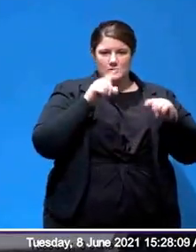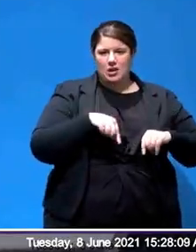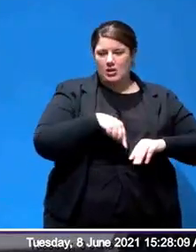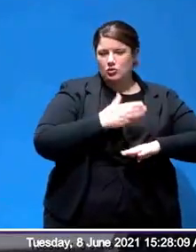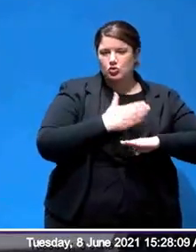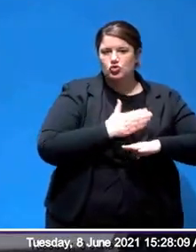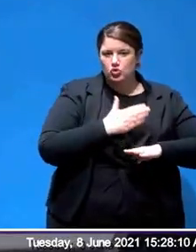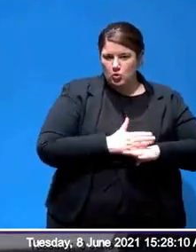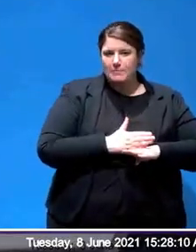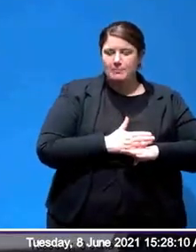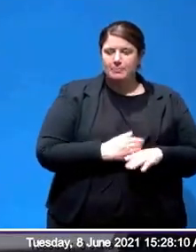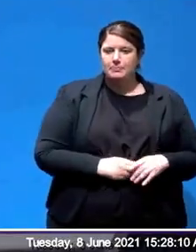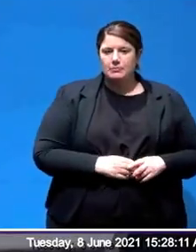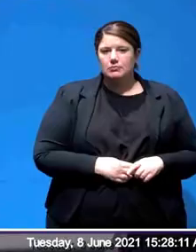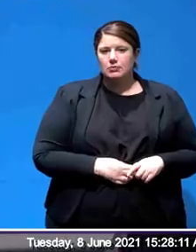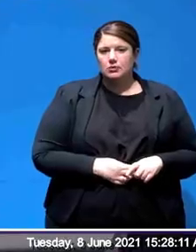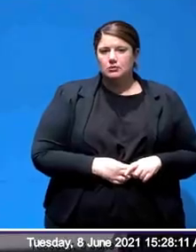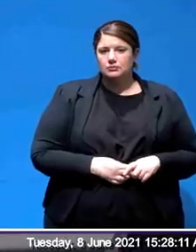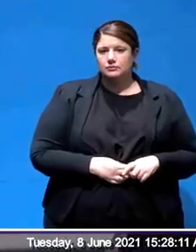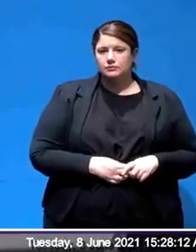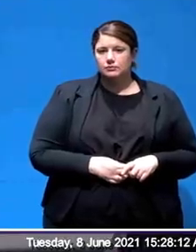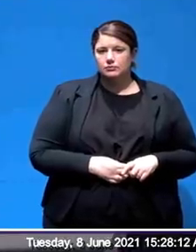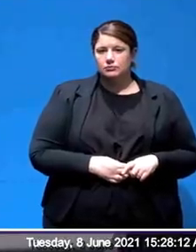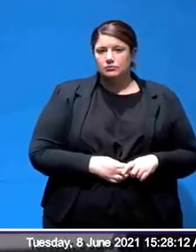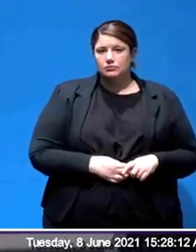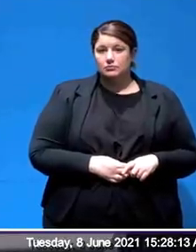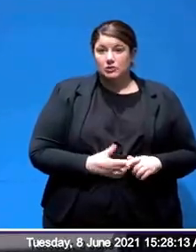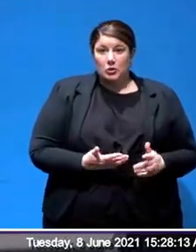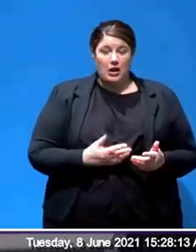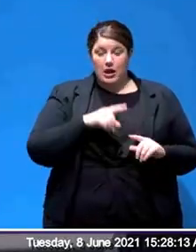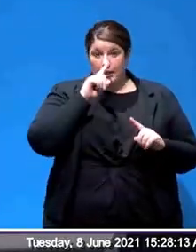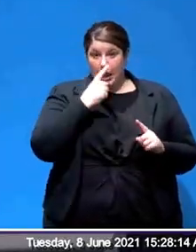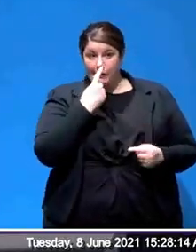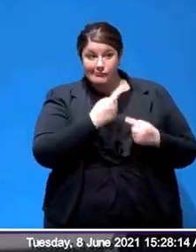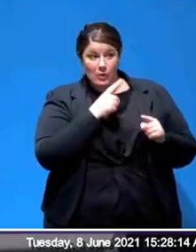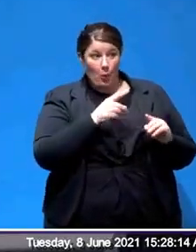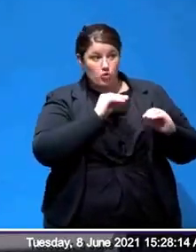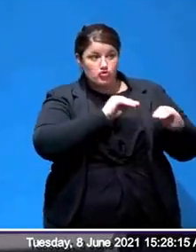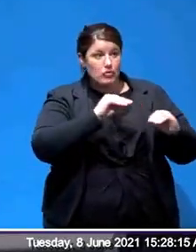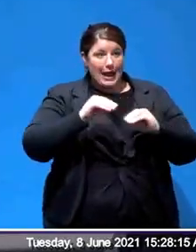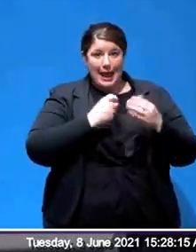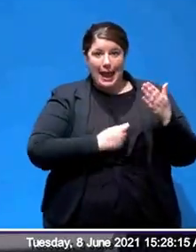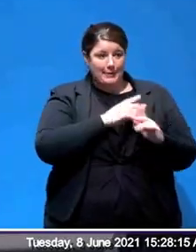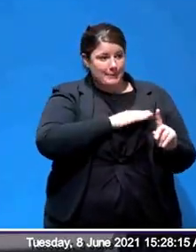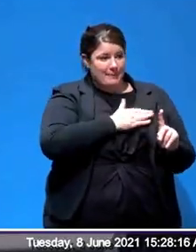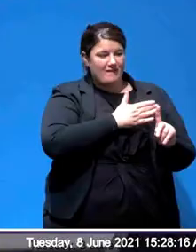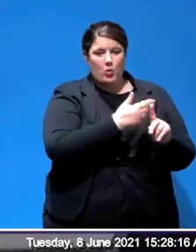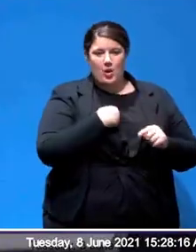My understanding --- so I can tell you what training happened in 2009 onwards.